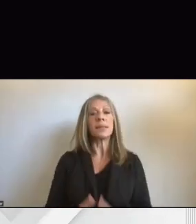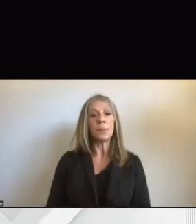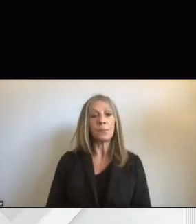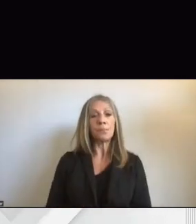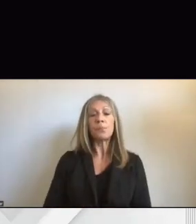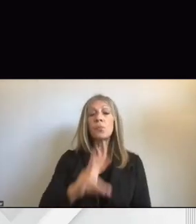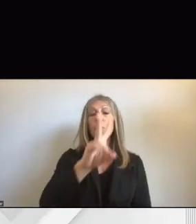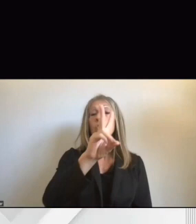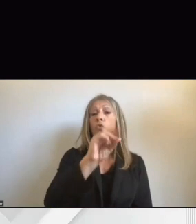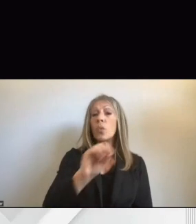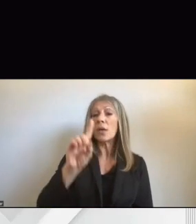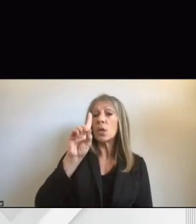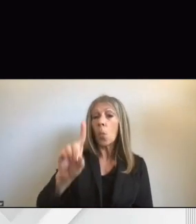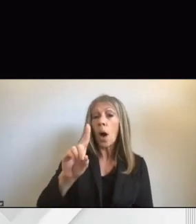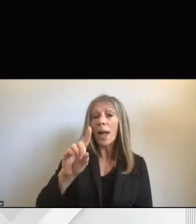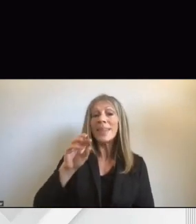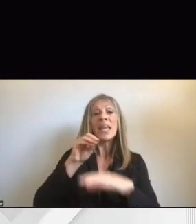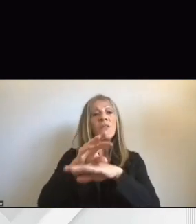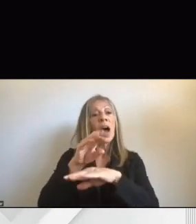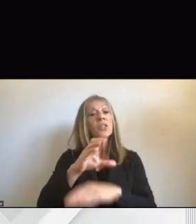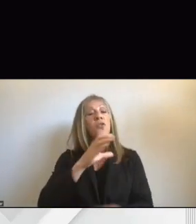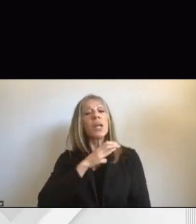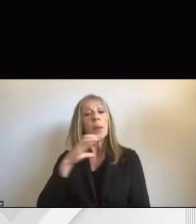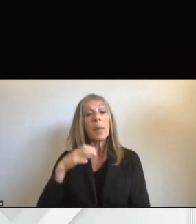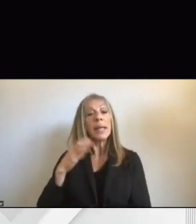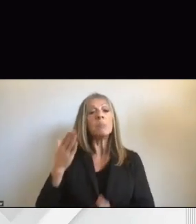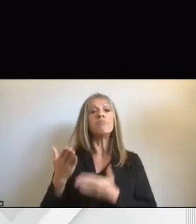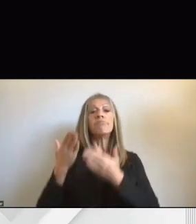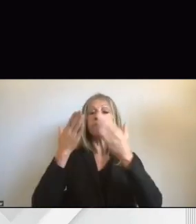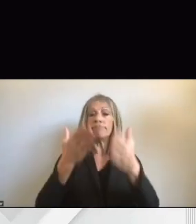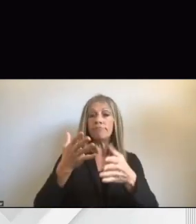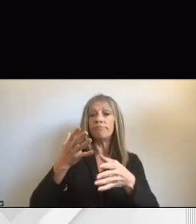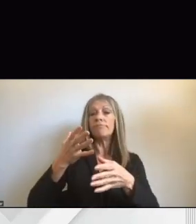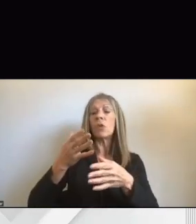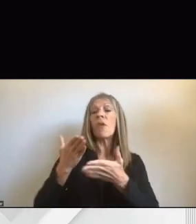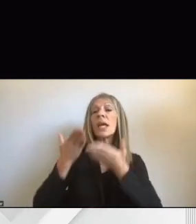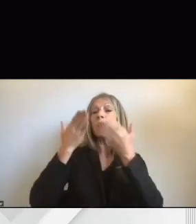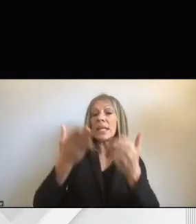In 2001, the advisor committee presented its consensus recommendations to the Board.